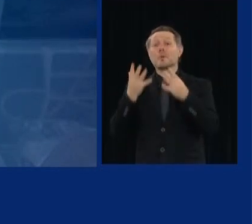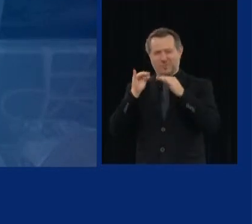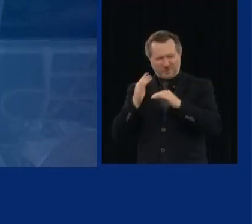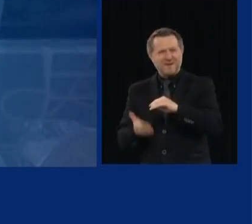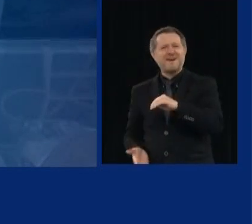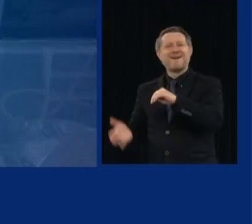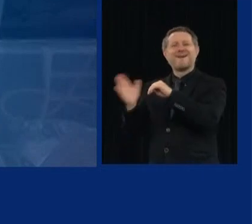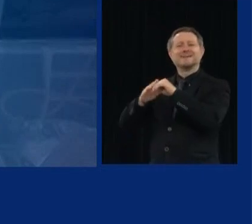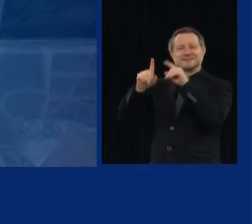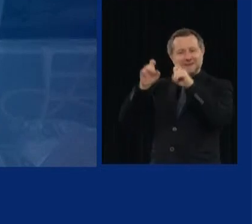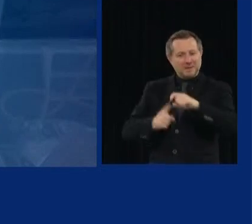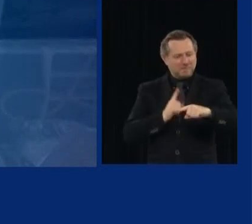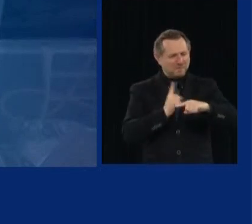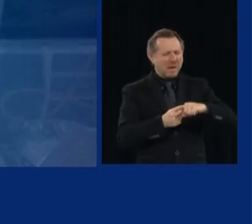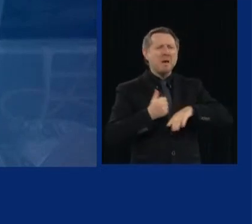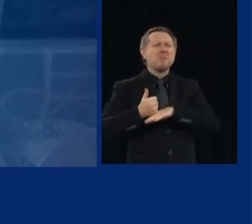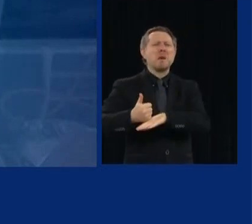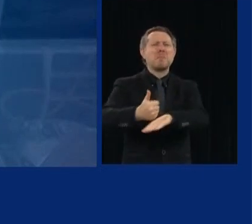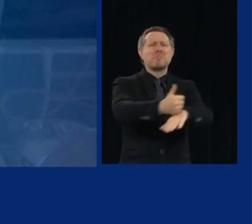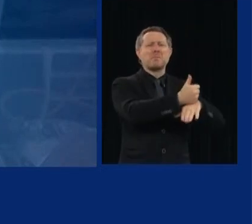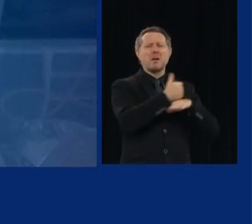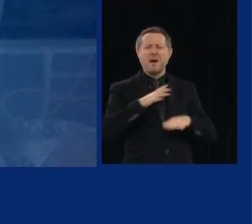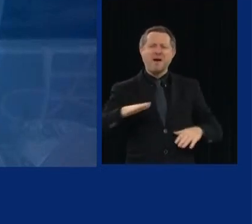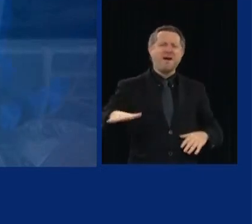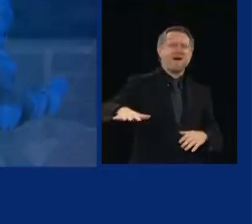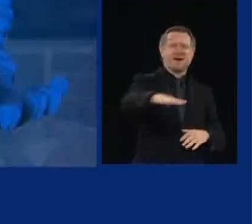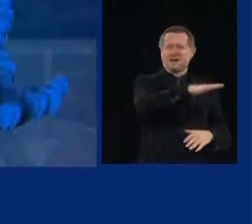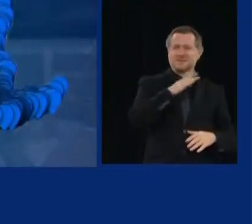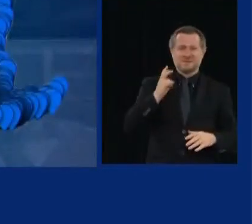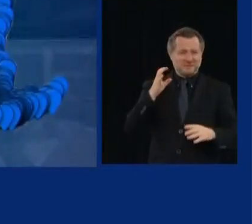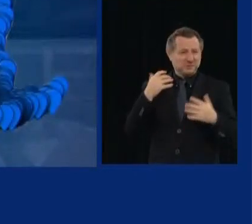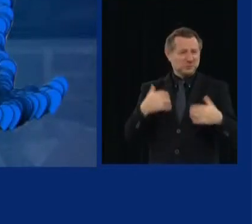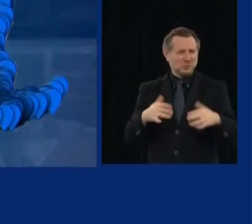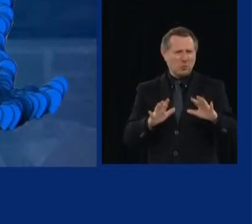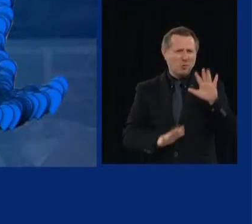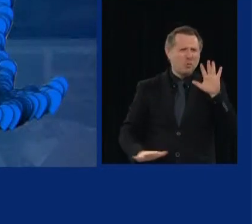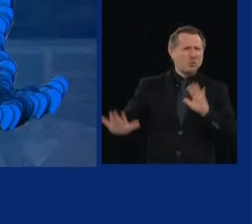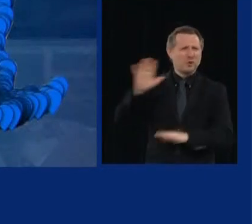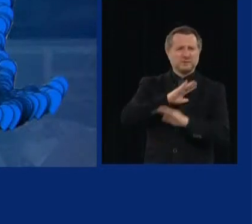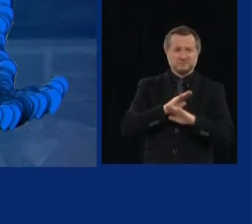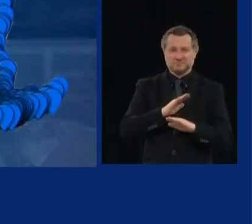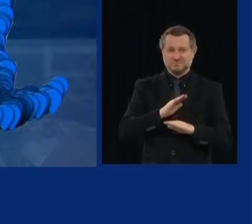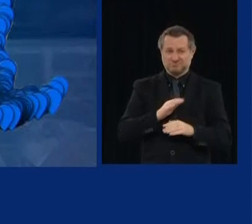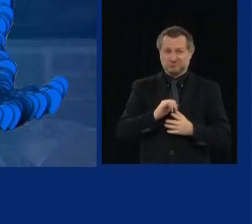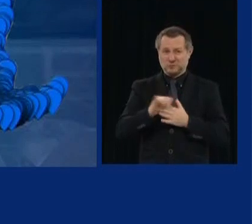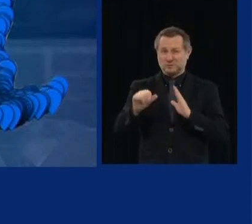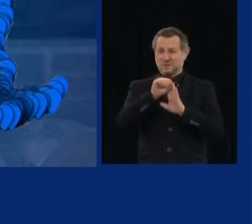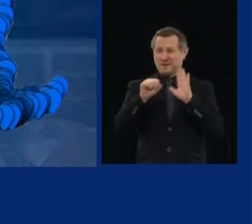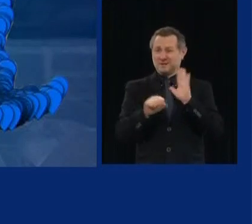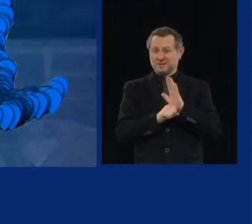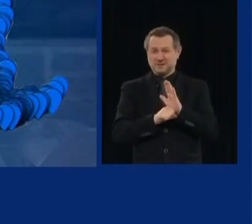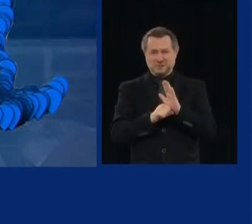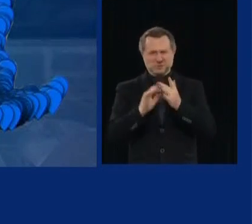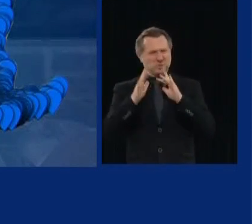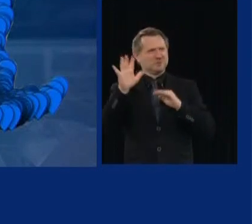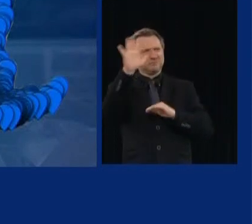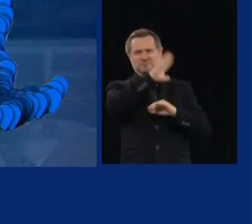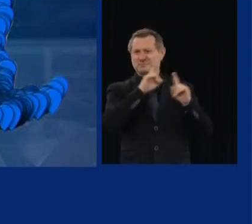OKAY. SO WE CAN DO MORE TESTS AND WE